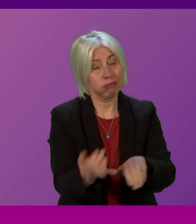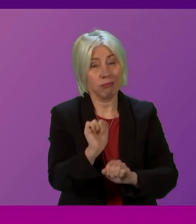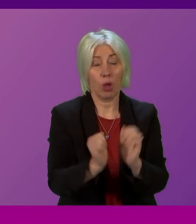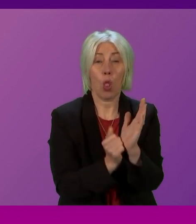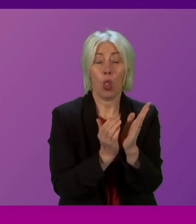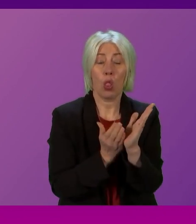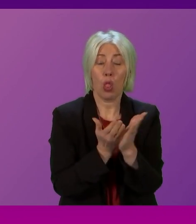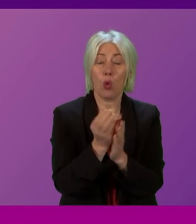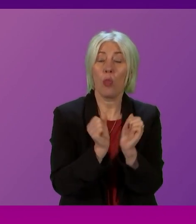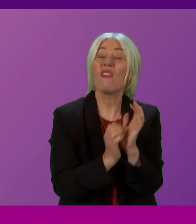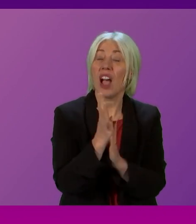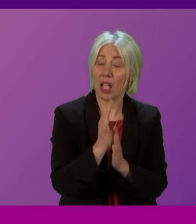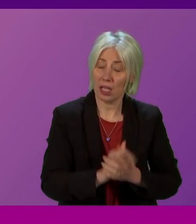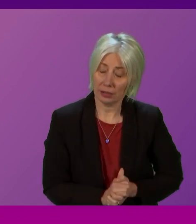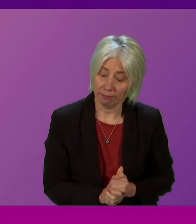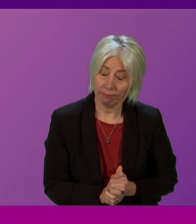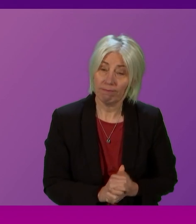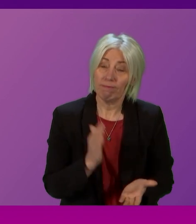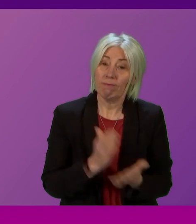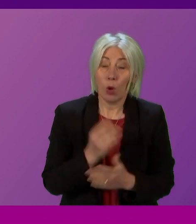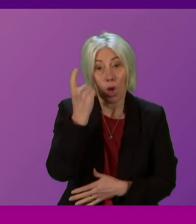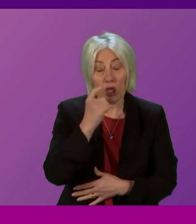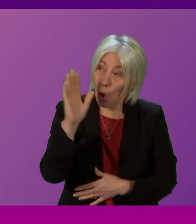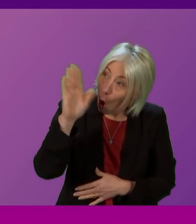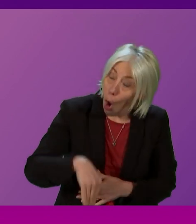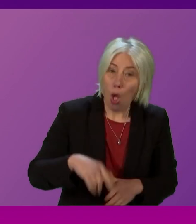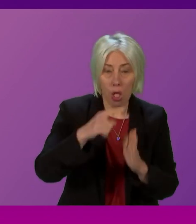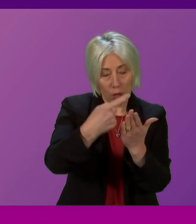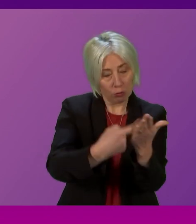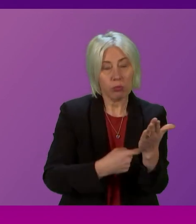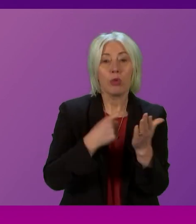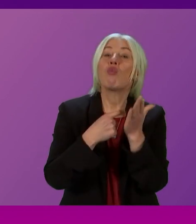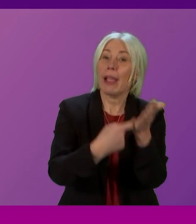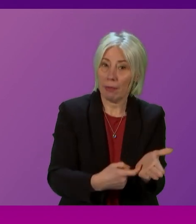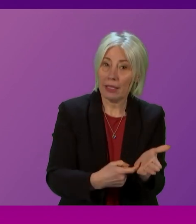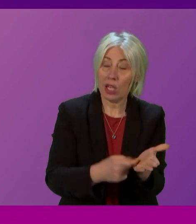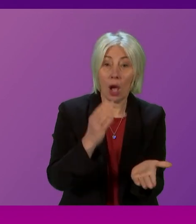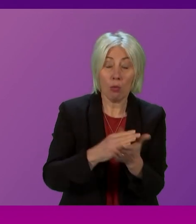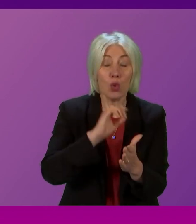Of course, we will thoroughly consider all the sheriff’s recommendations and I expect that, yes, we will accept all the recommendations.